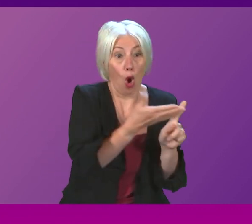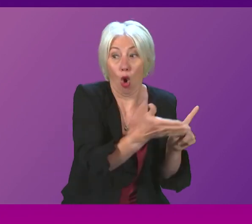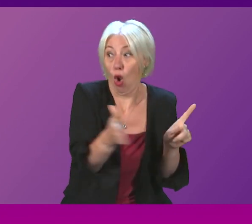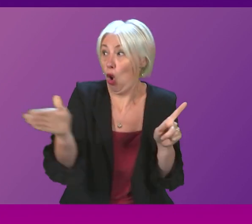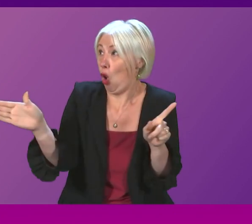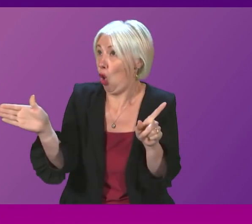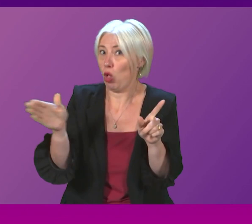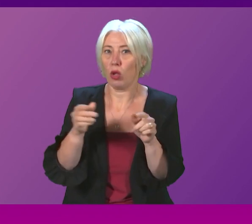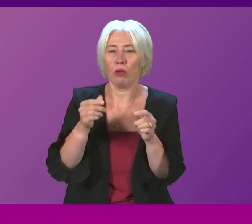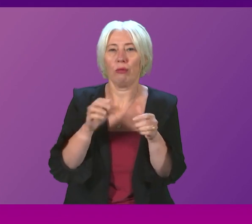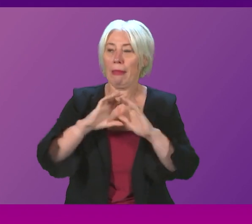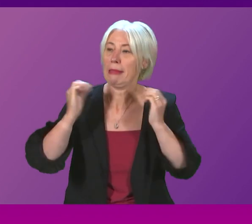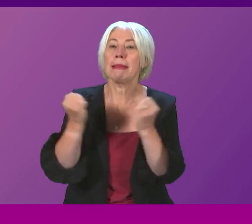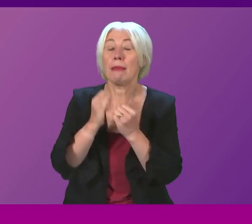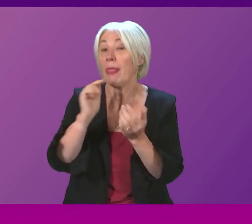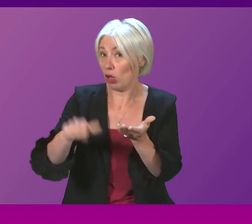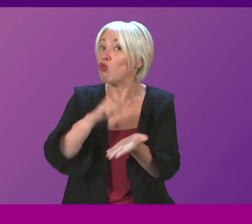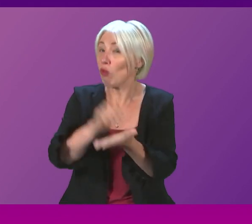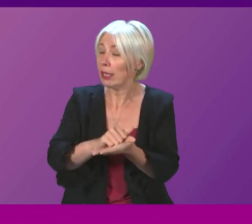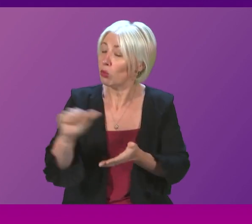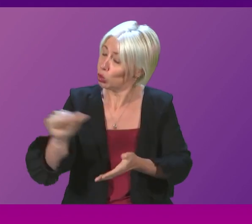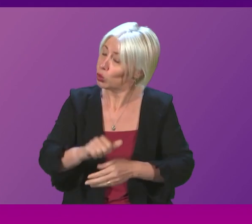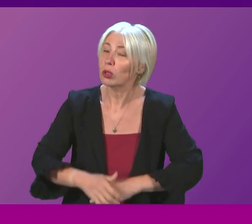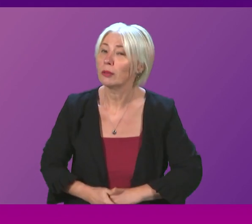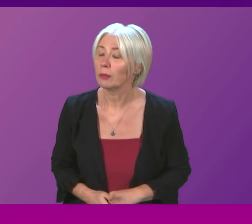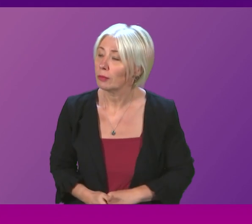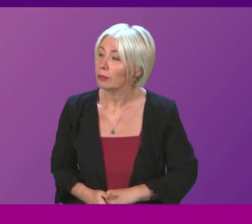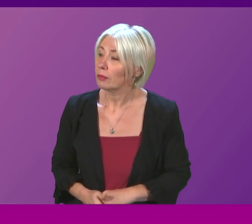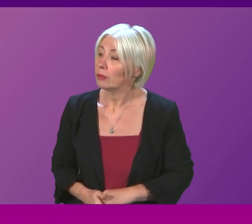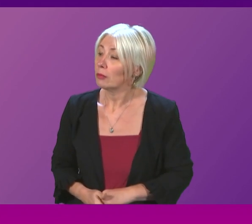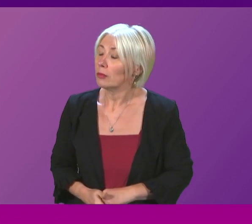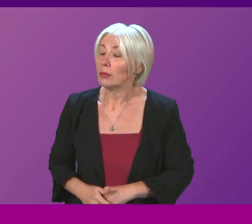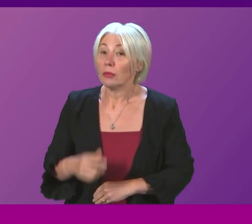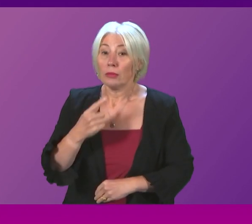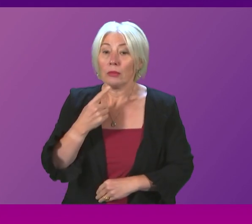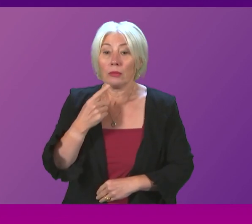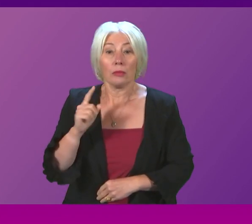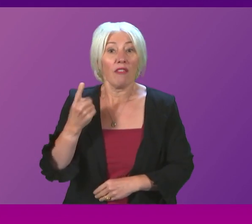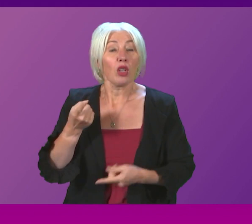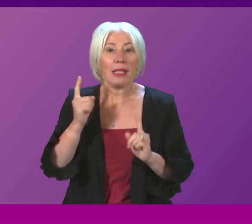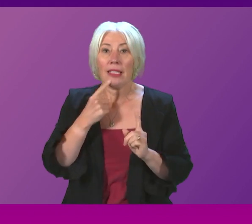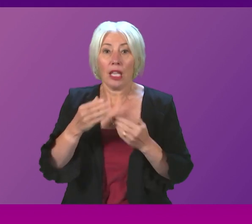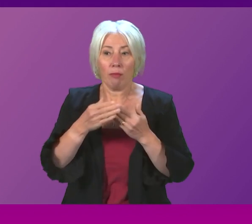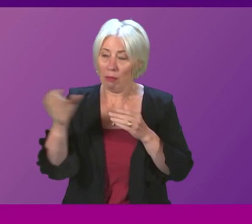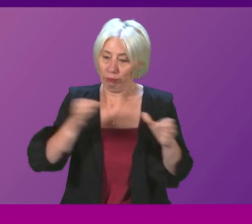operate, and it is right and proper that we do so. The First Minister says that more GPs are being recruited and that she is listening